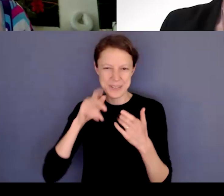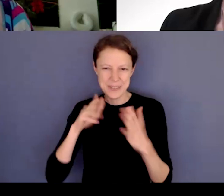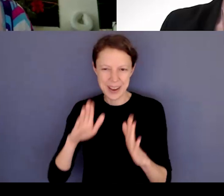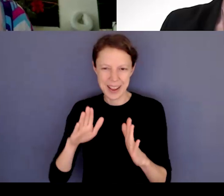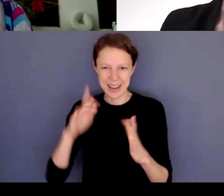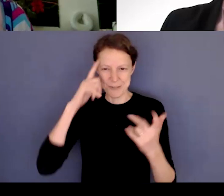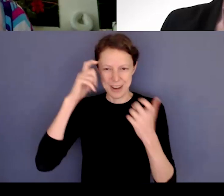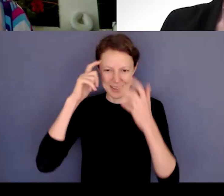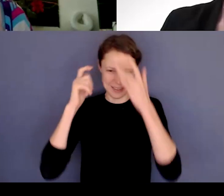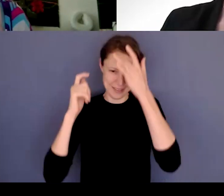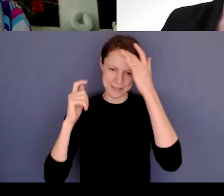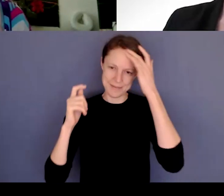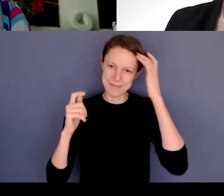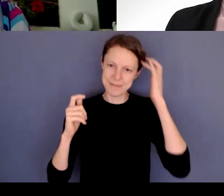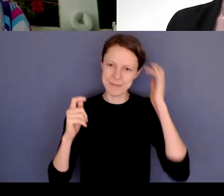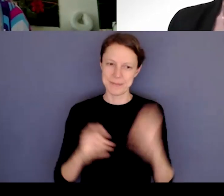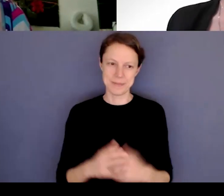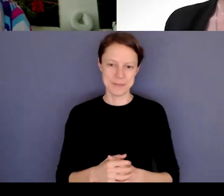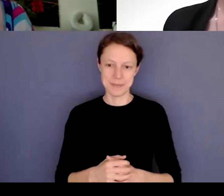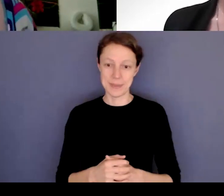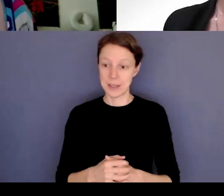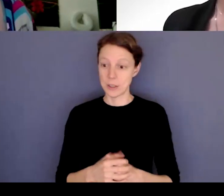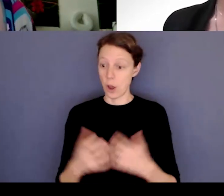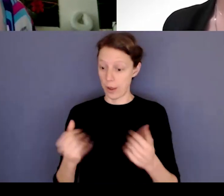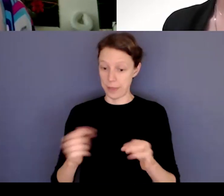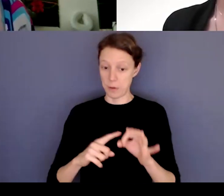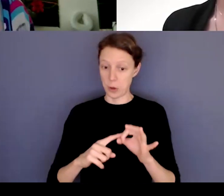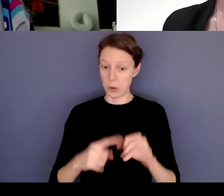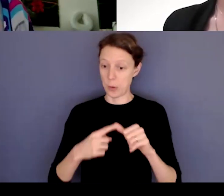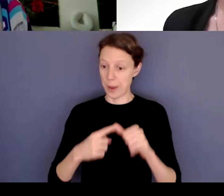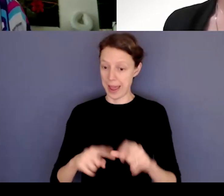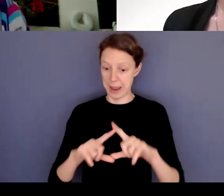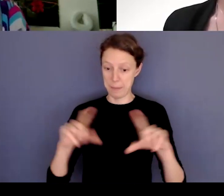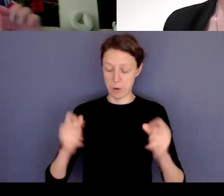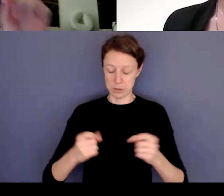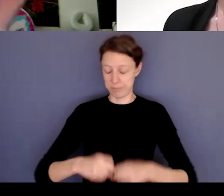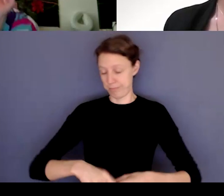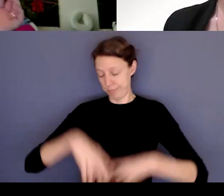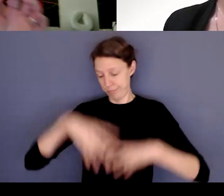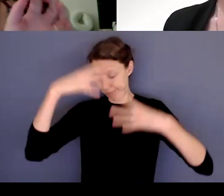mind that I mean, the question and answer box is blowing up, so I'll jump to that in a second, but I just had one quick